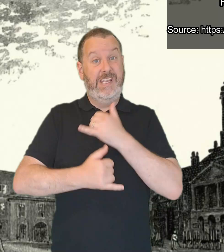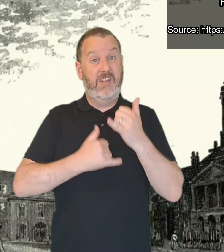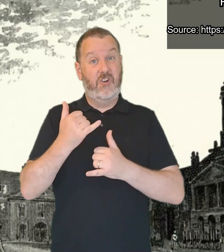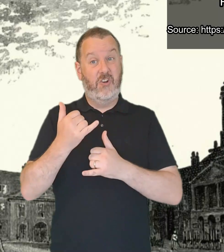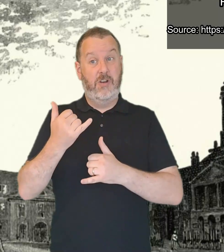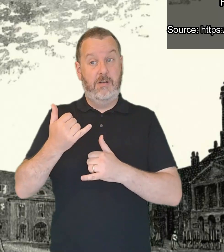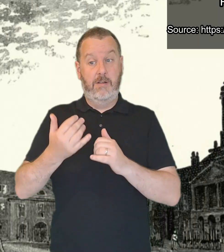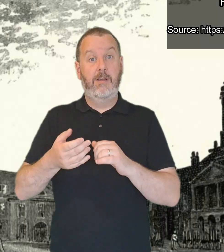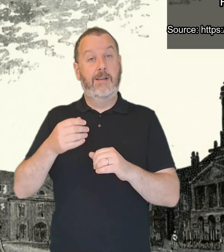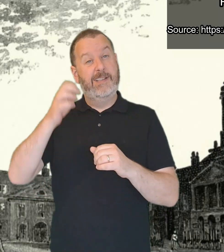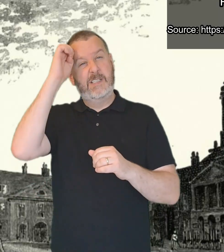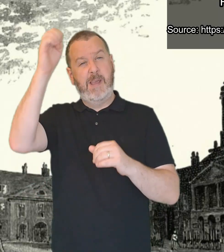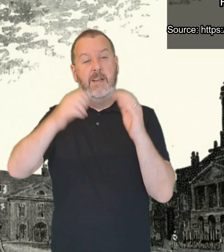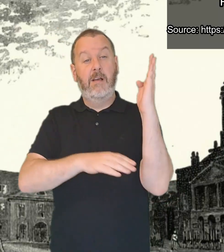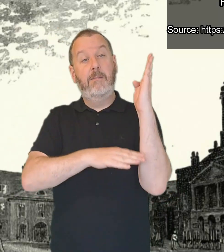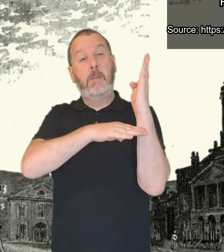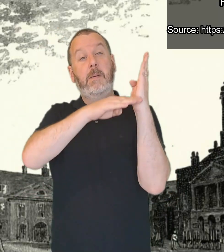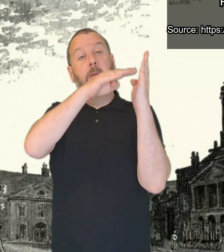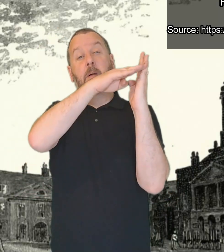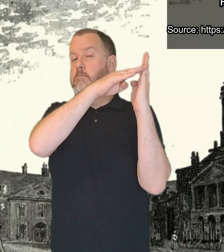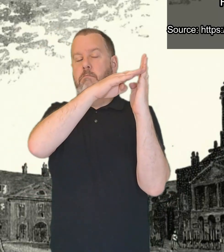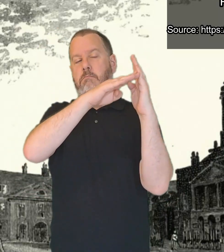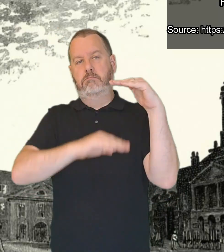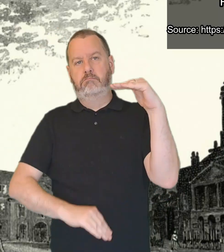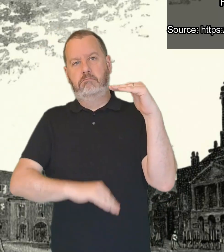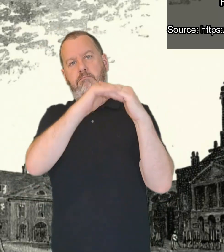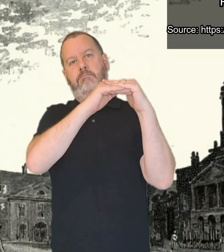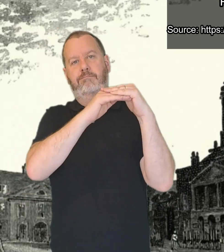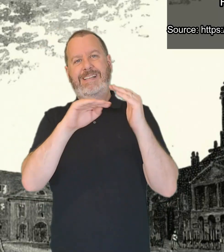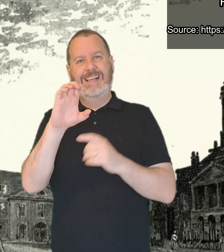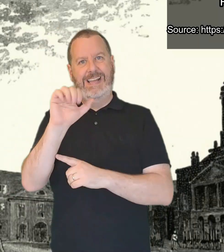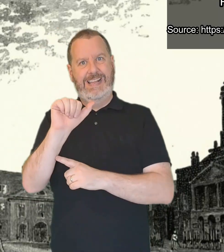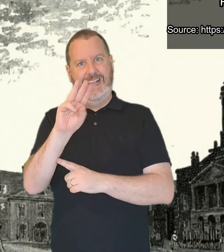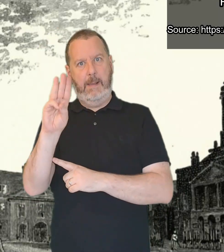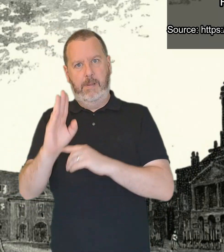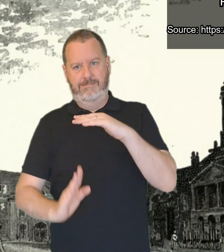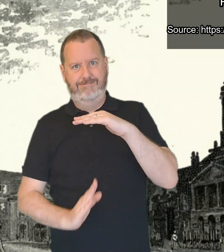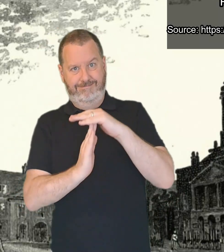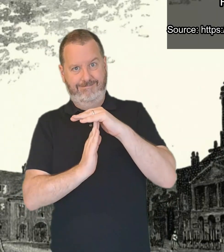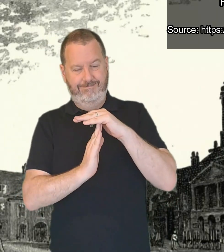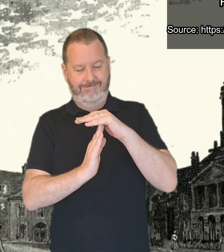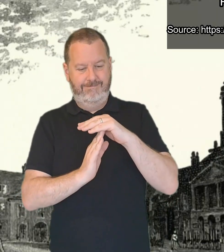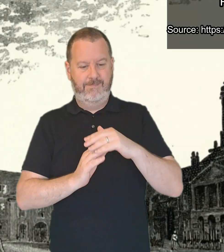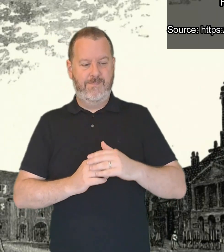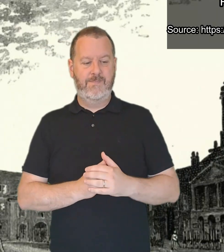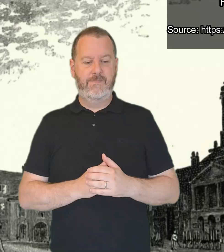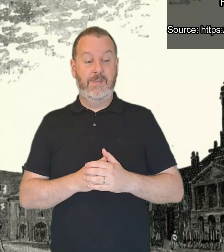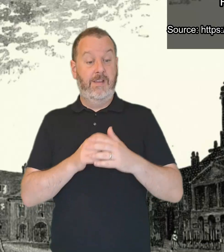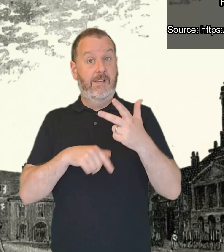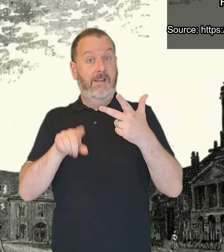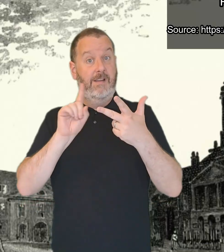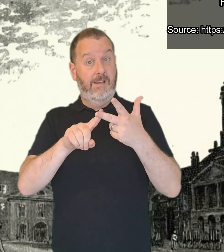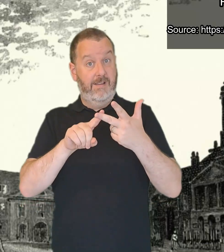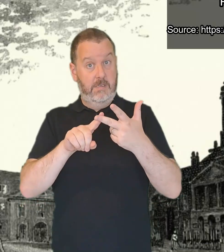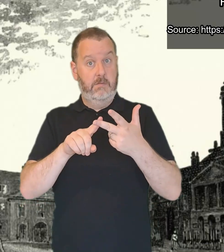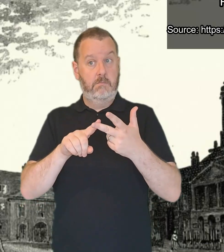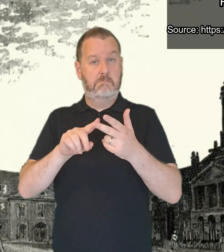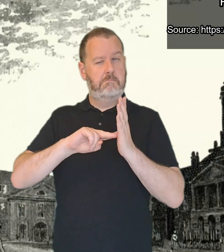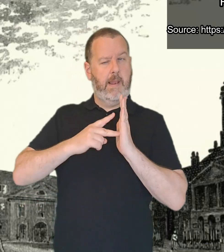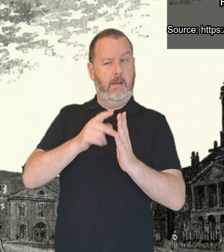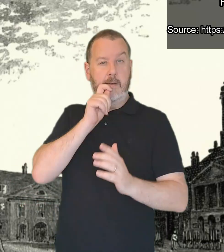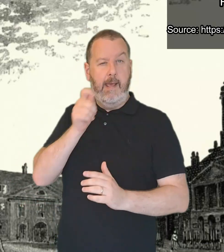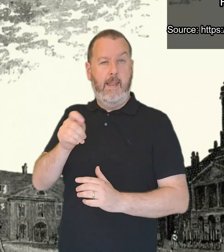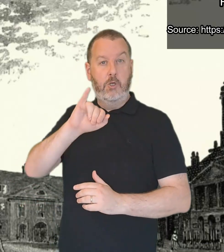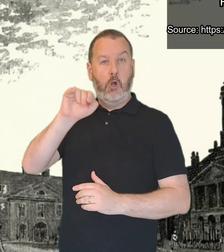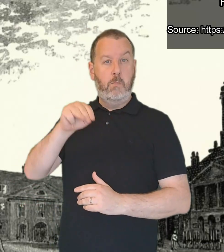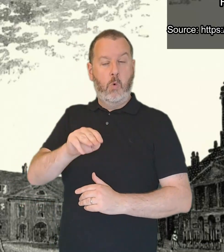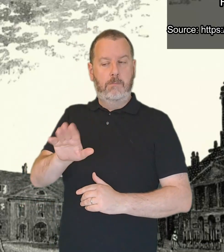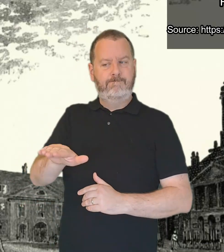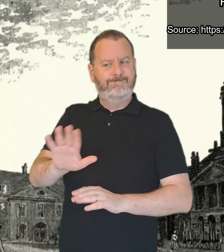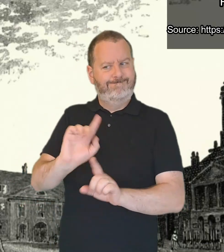His salary would be capped, and he would be informed that he could never